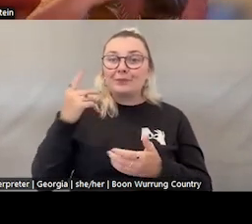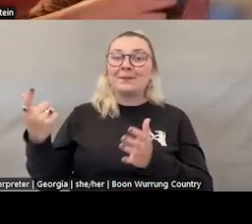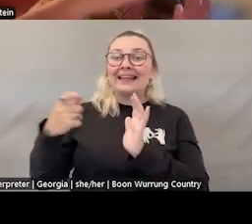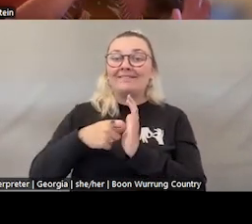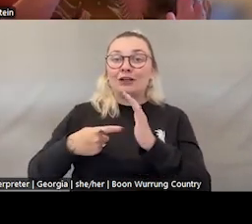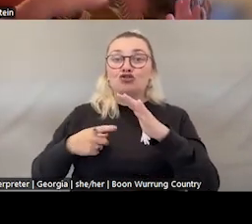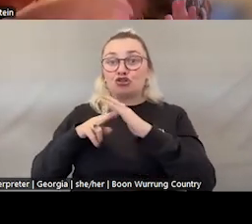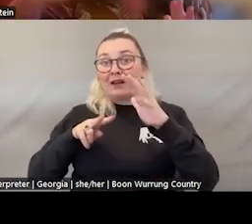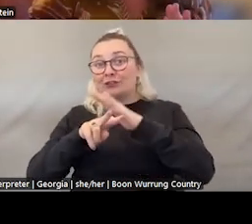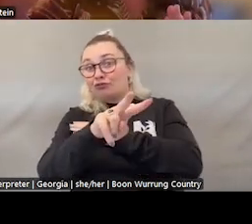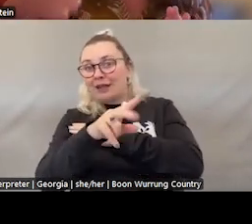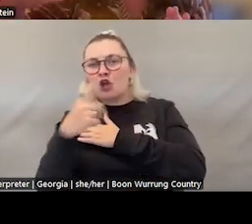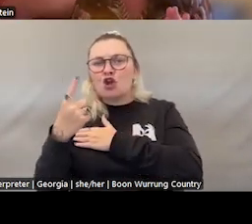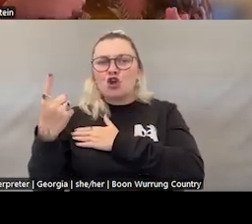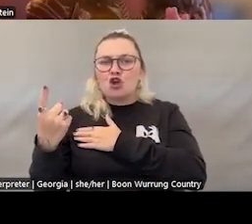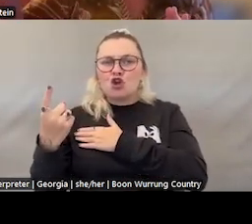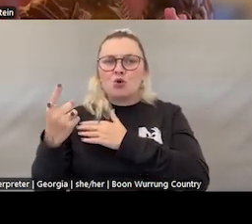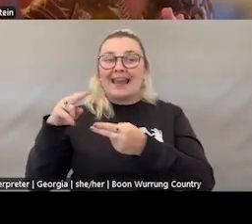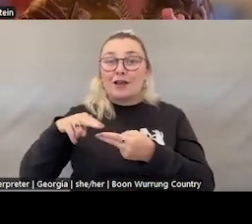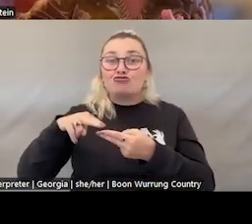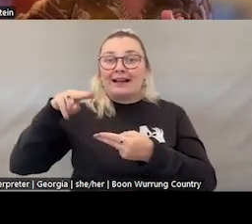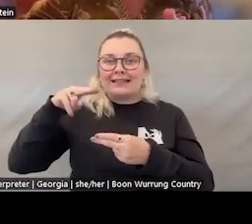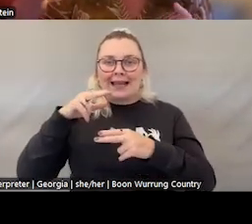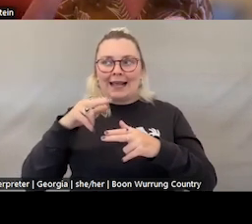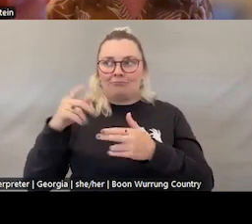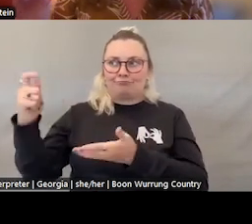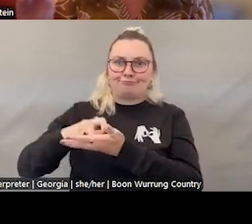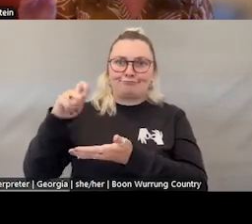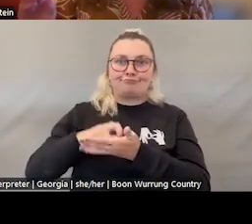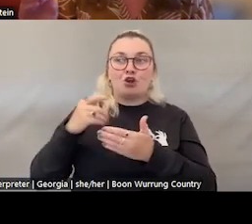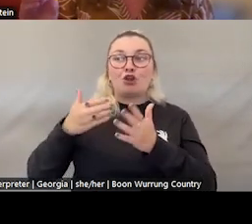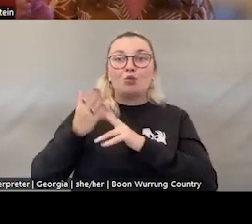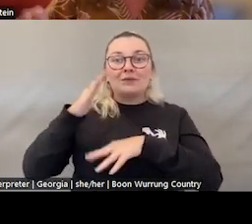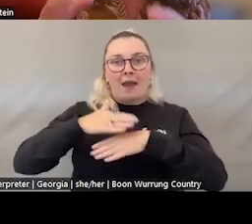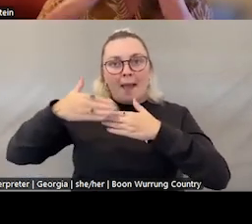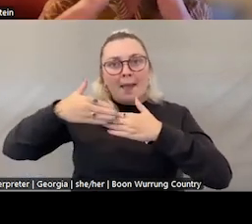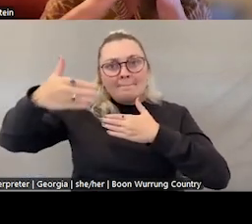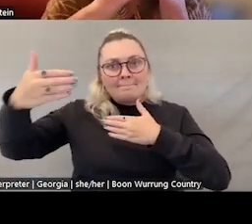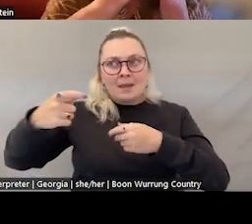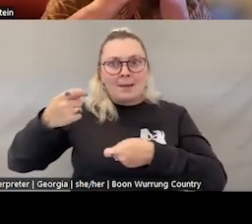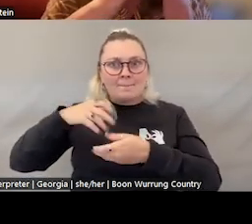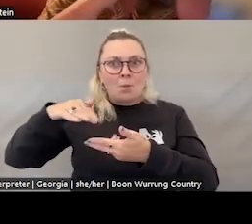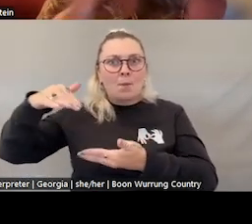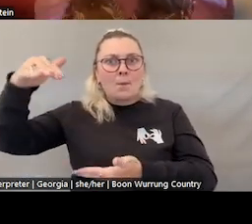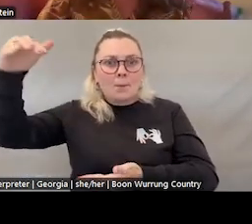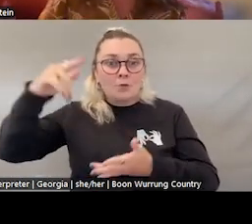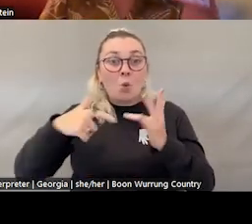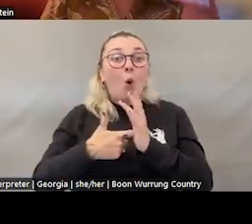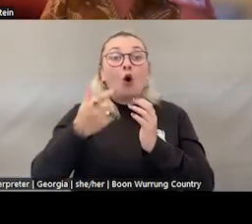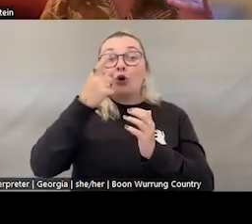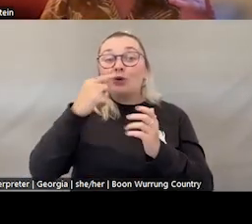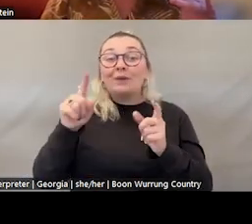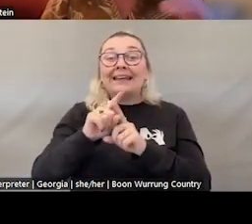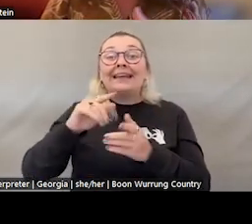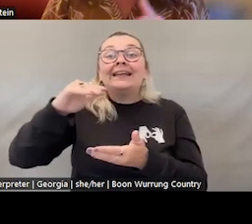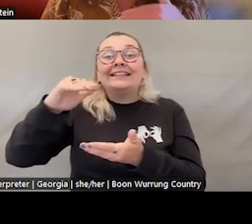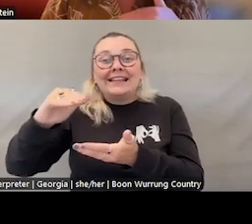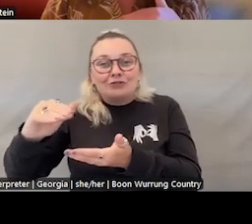the gift over time? Who is? So important. Or who is decreasing the gift over time?